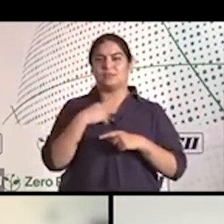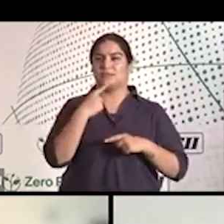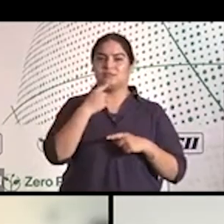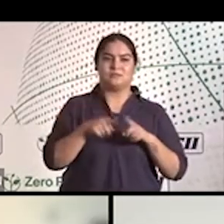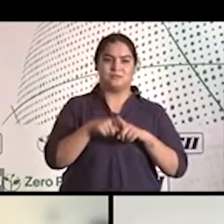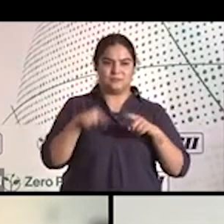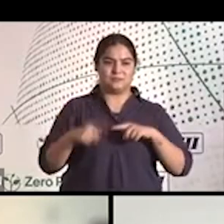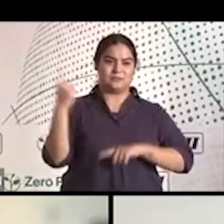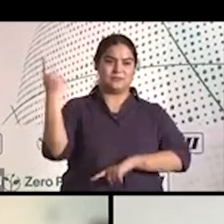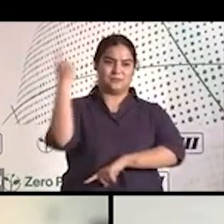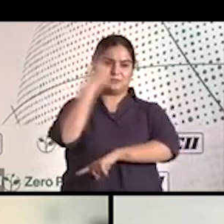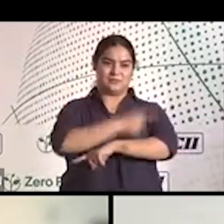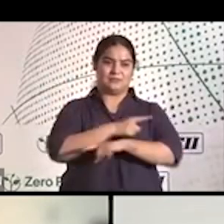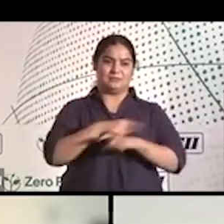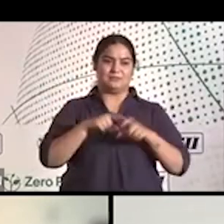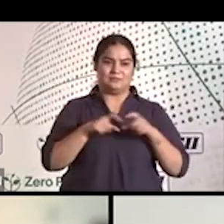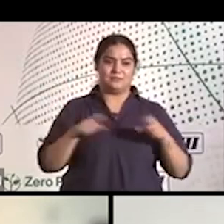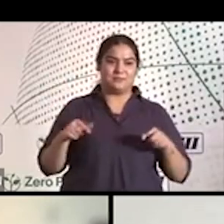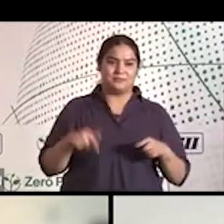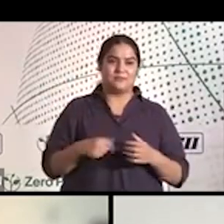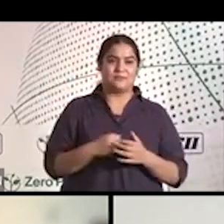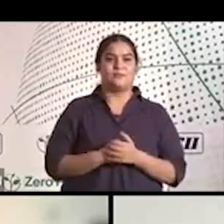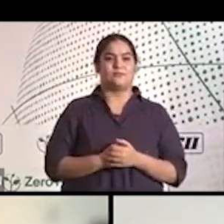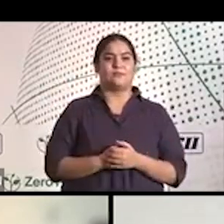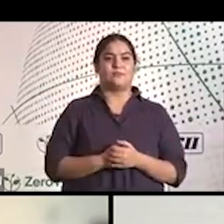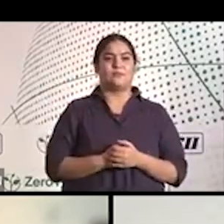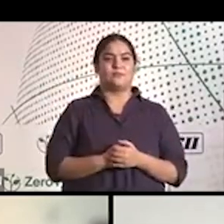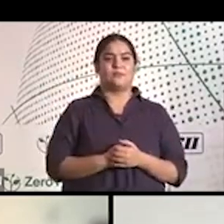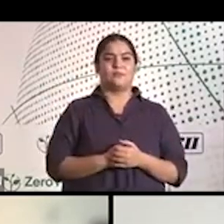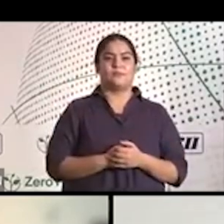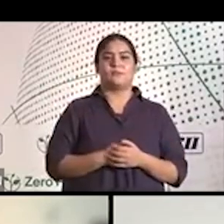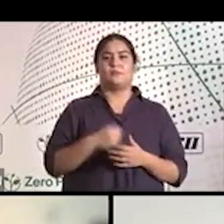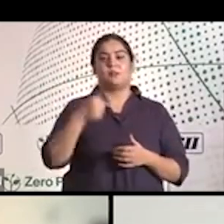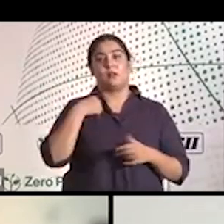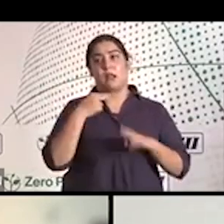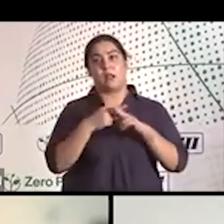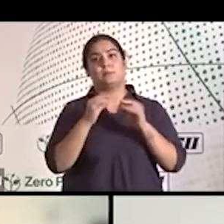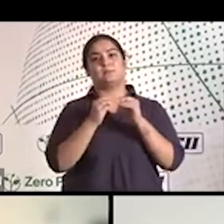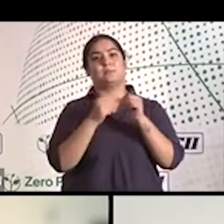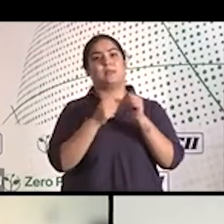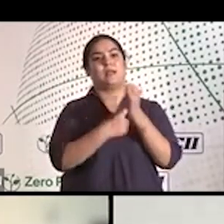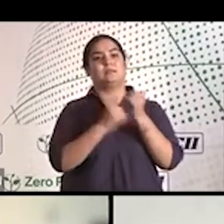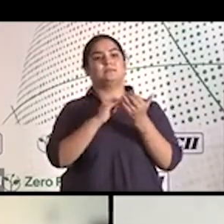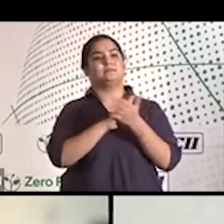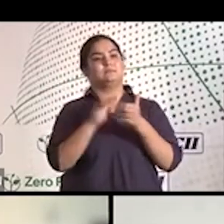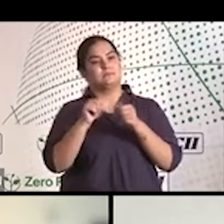and it's the beginning, our panel, but we'll make it quick. My name is Varsha Banerjee and I am currently